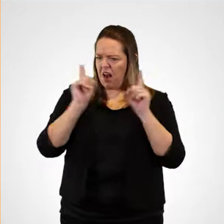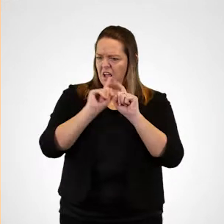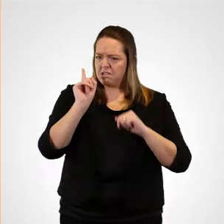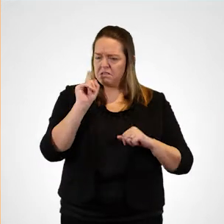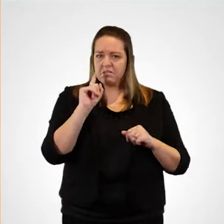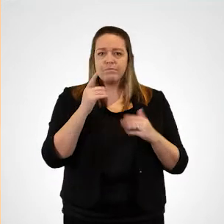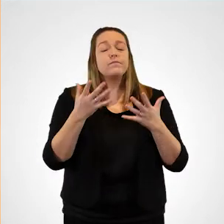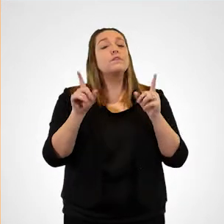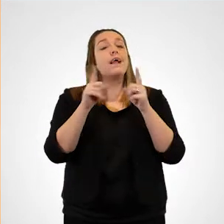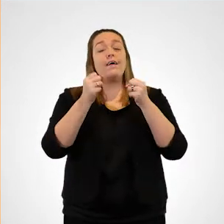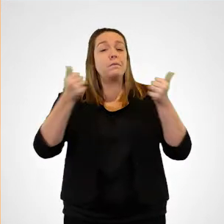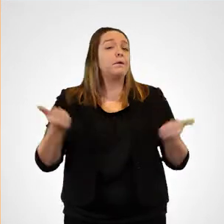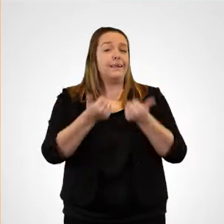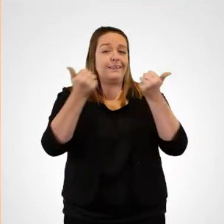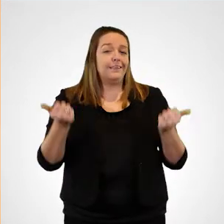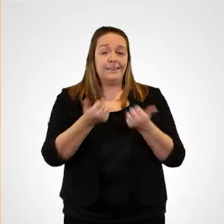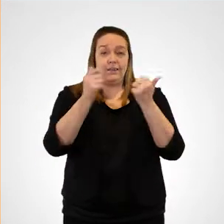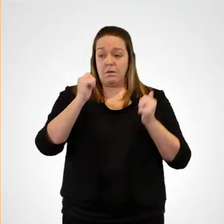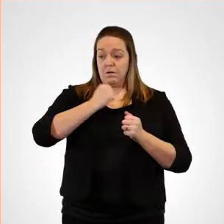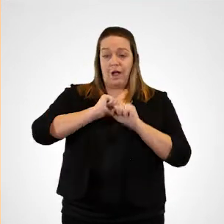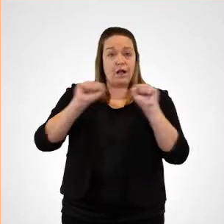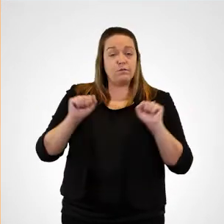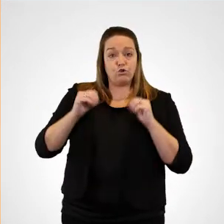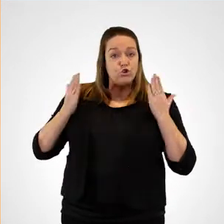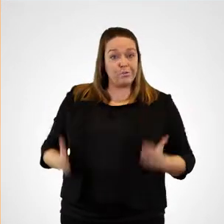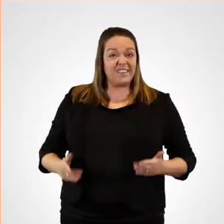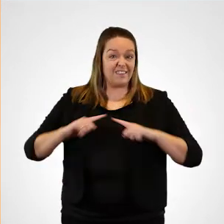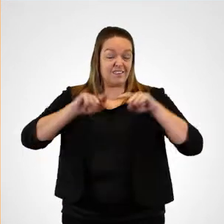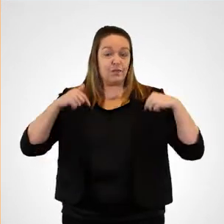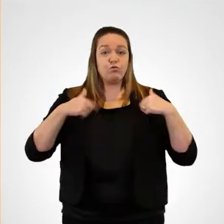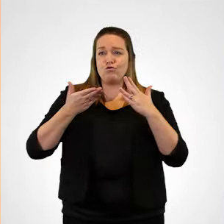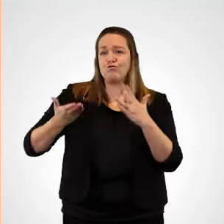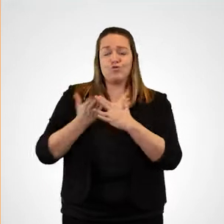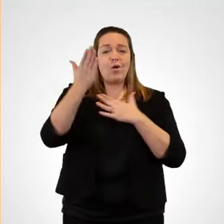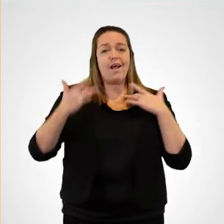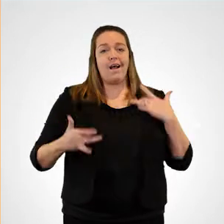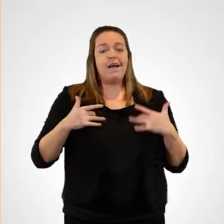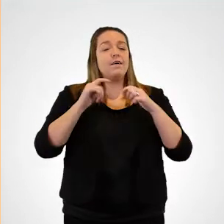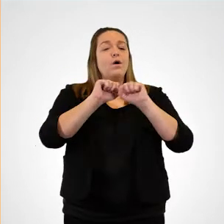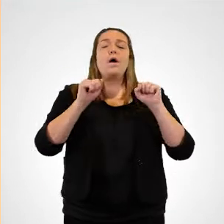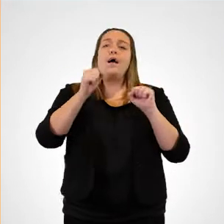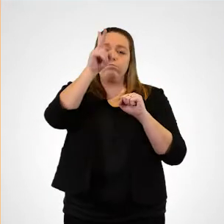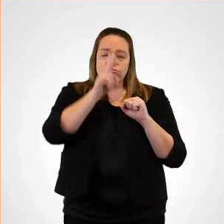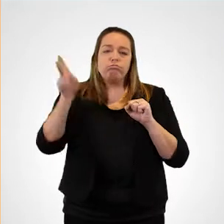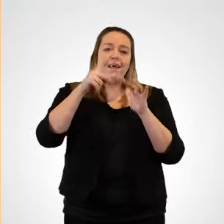and a huge amount of what we do as humans actually right through our lives is integration across modalities.